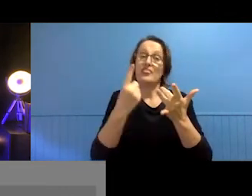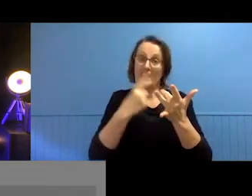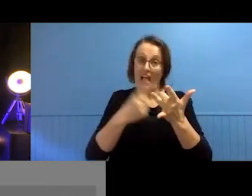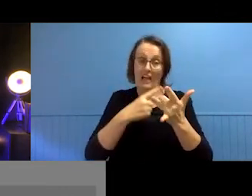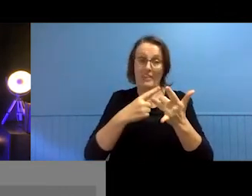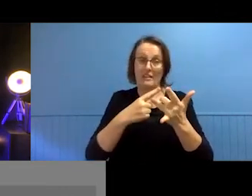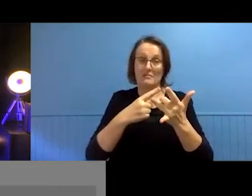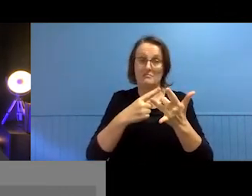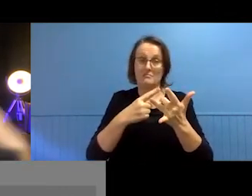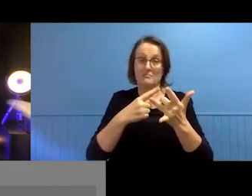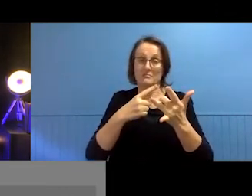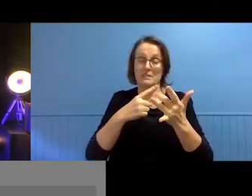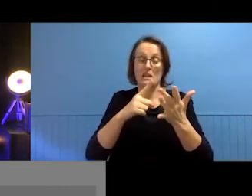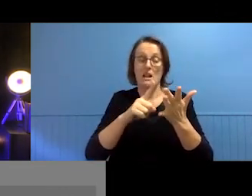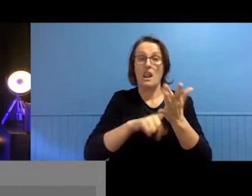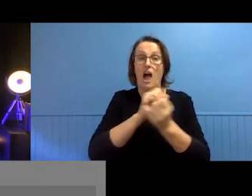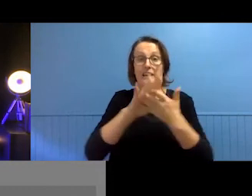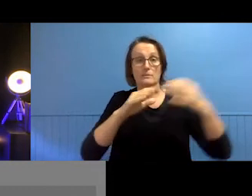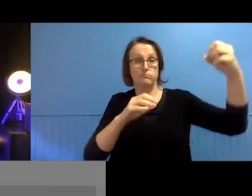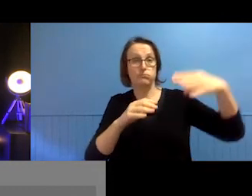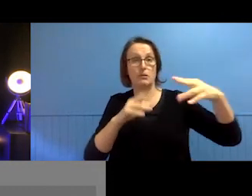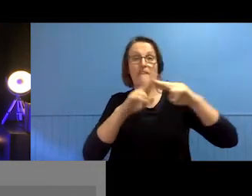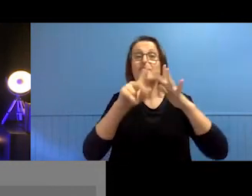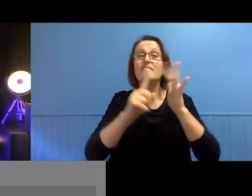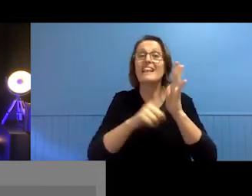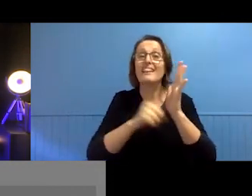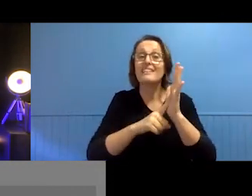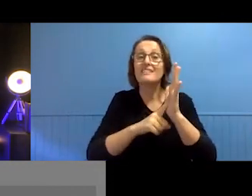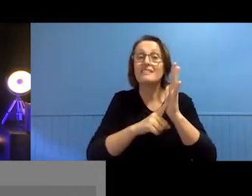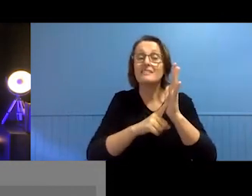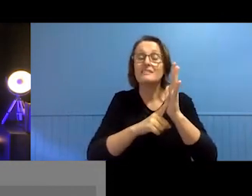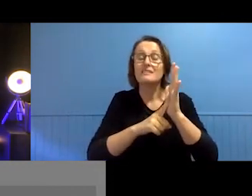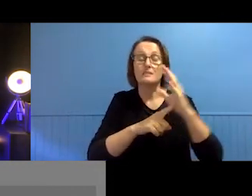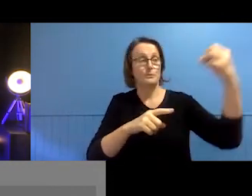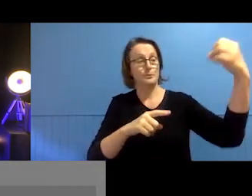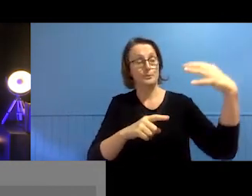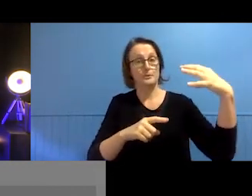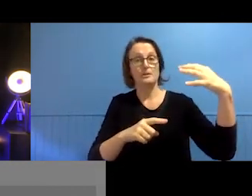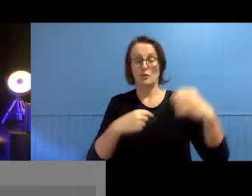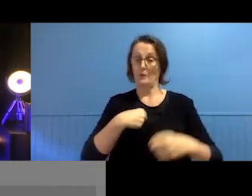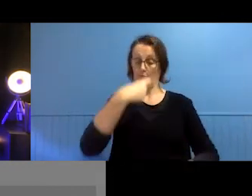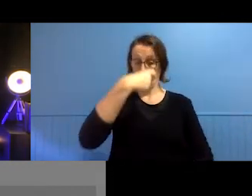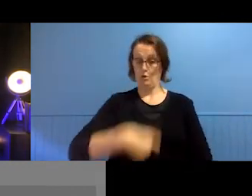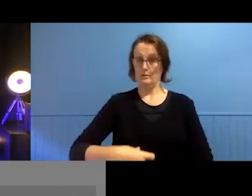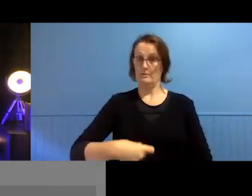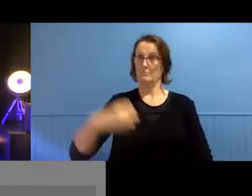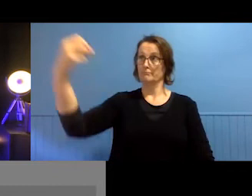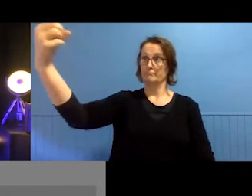45 degrees angle on the opposite side of the camera. If you picture a camera in the middle and front of you, and if key-light on one side